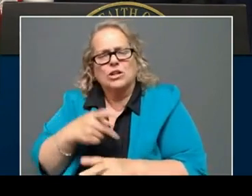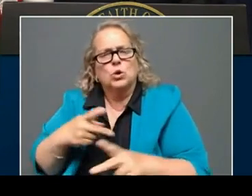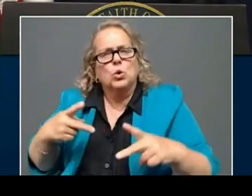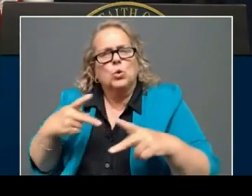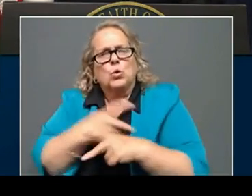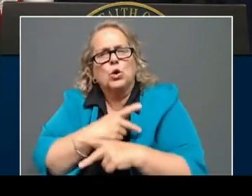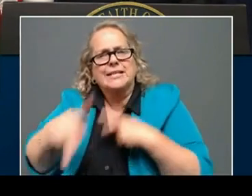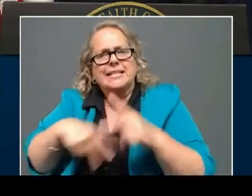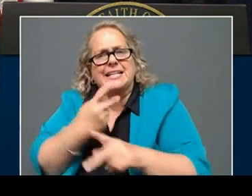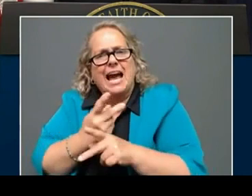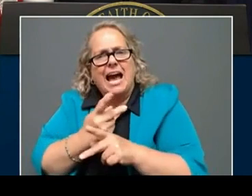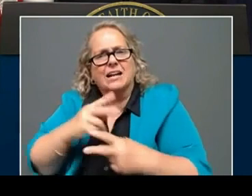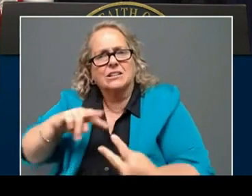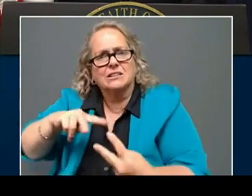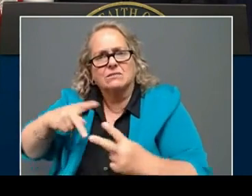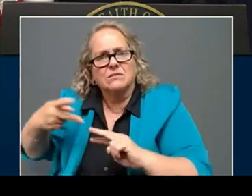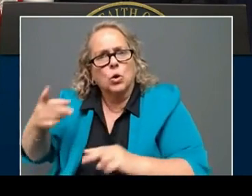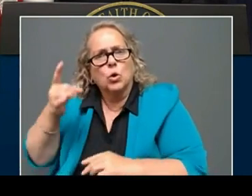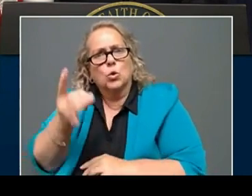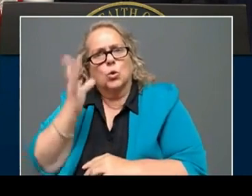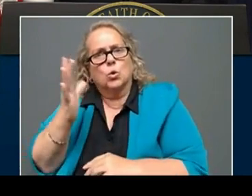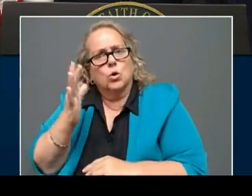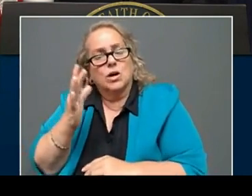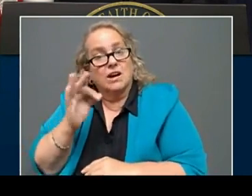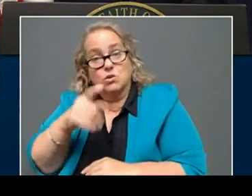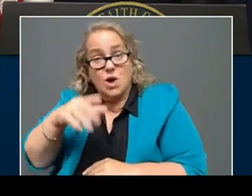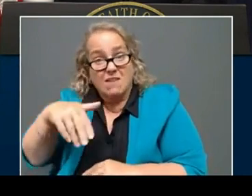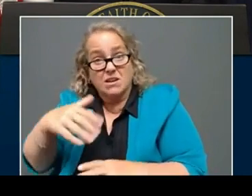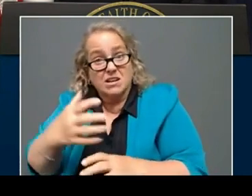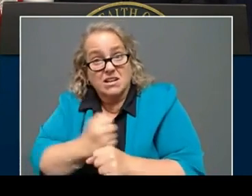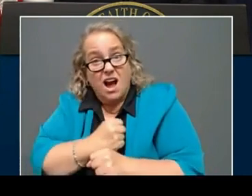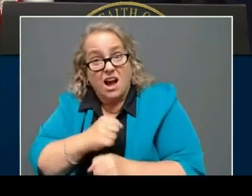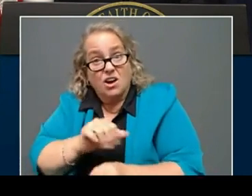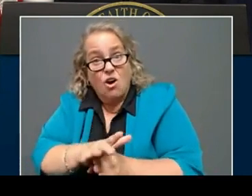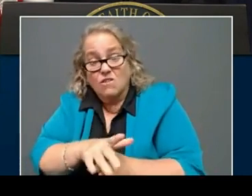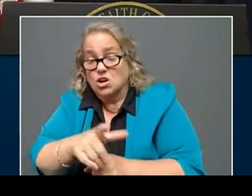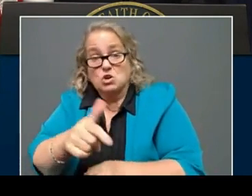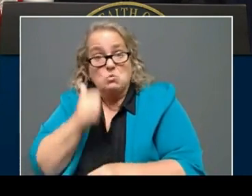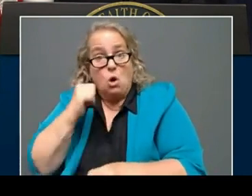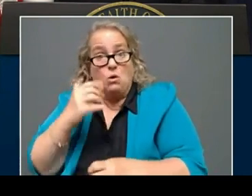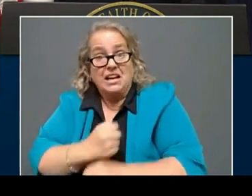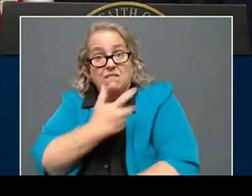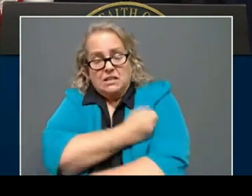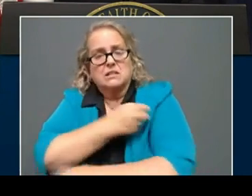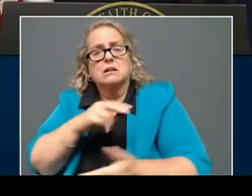again, if you haven't had covid you won't get vaccinated. The experts say you're going to get it and it's gonna be the most serious illness of your